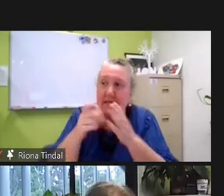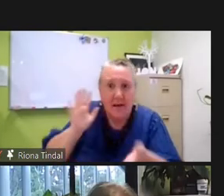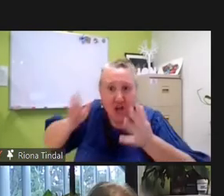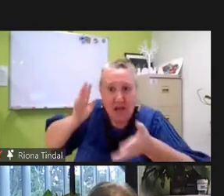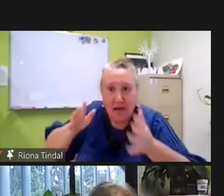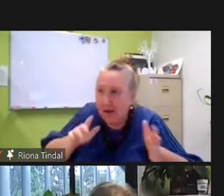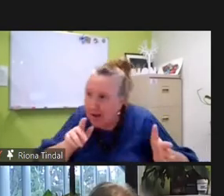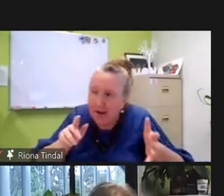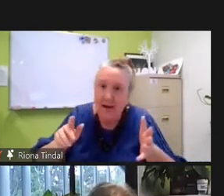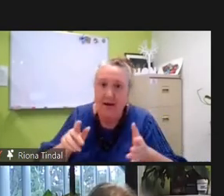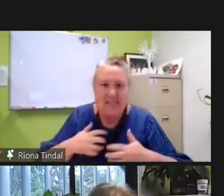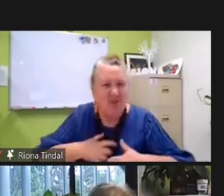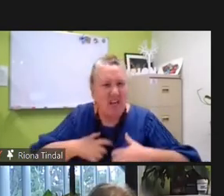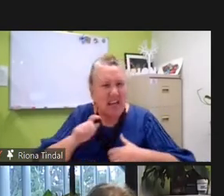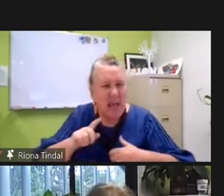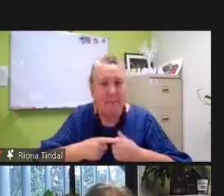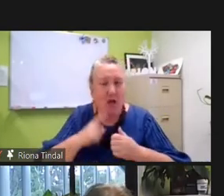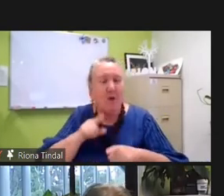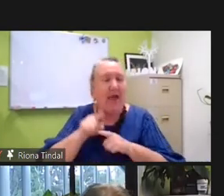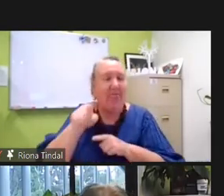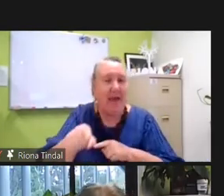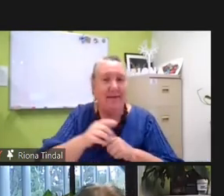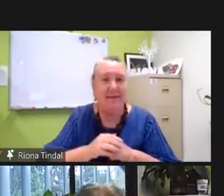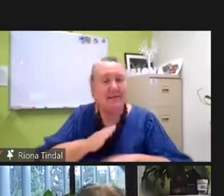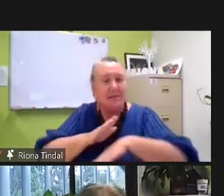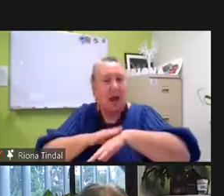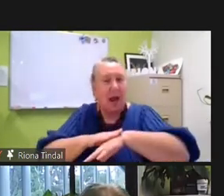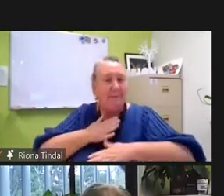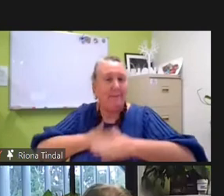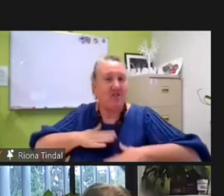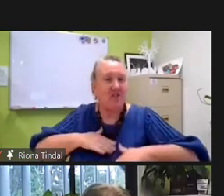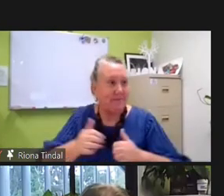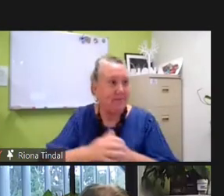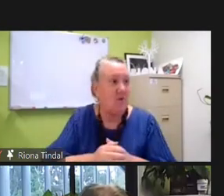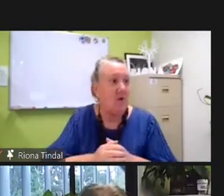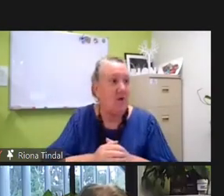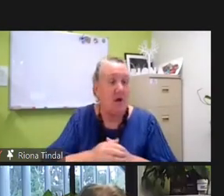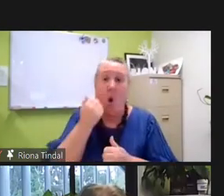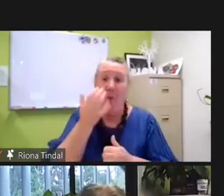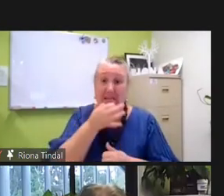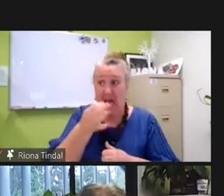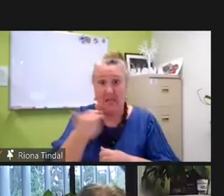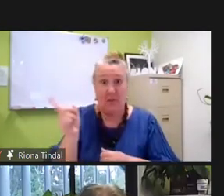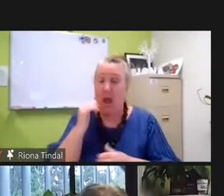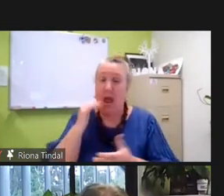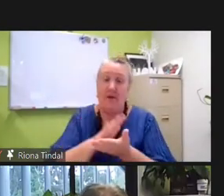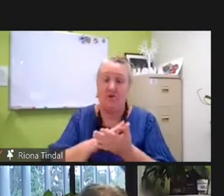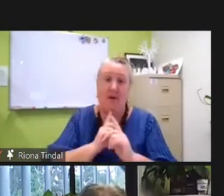If you are not sure how to communicate with one another, you can always write things down. I mean, it can be frustrating at the time, but you will get there. Just think outside the box.